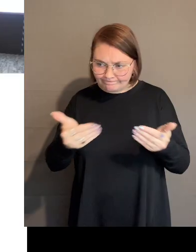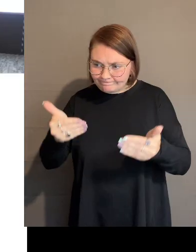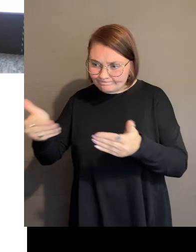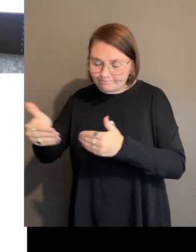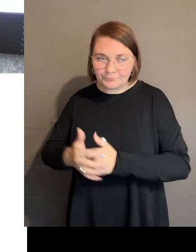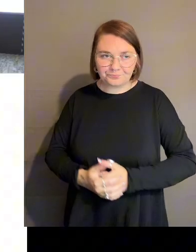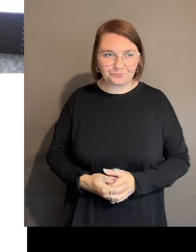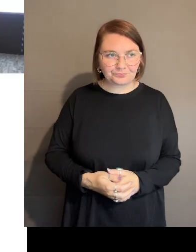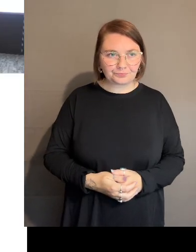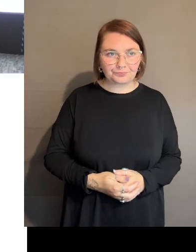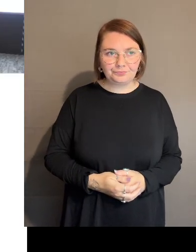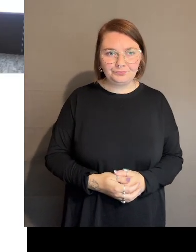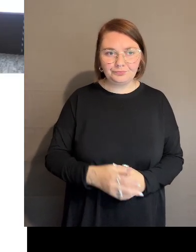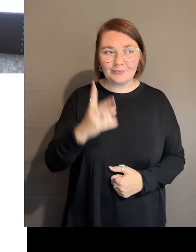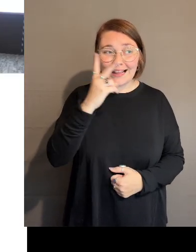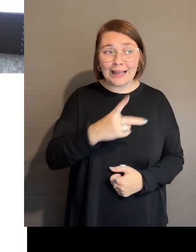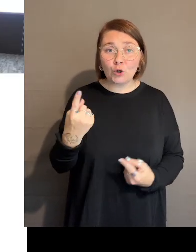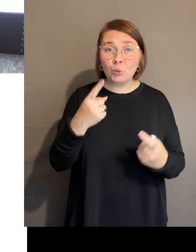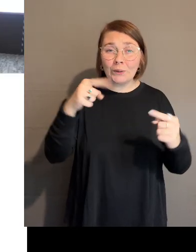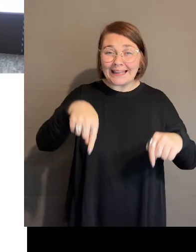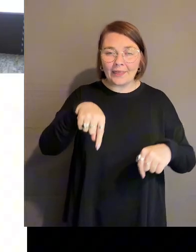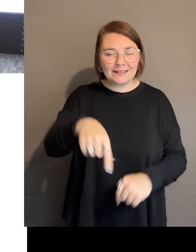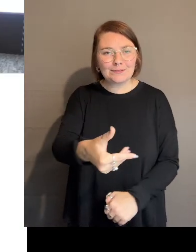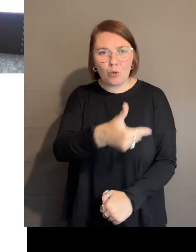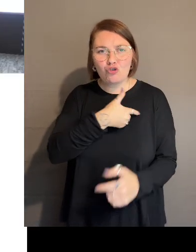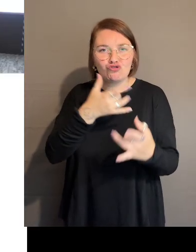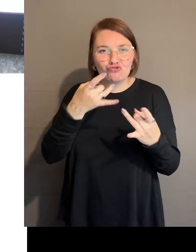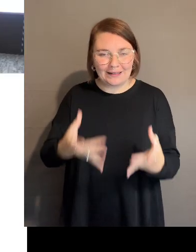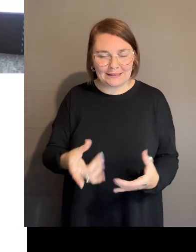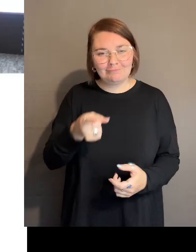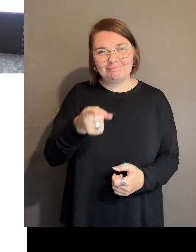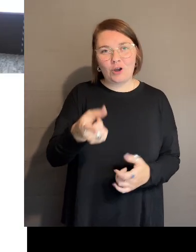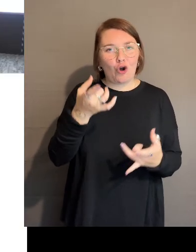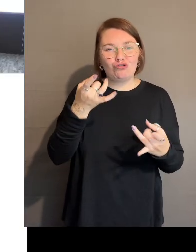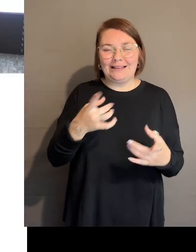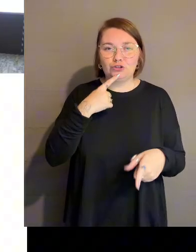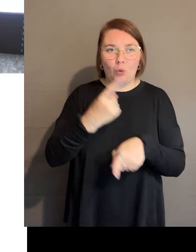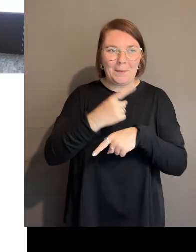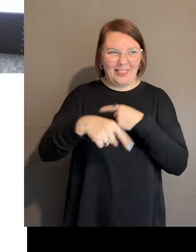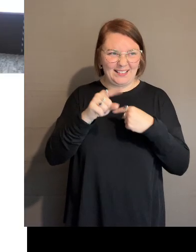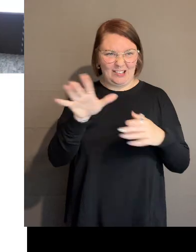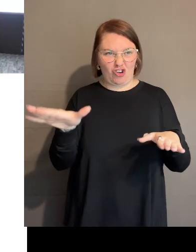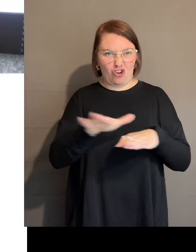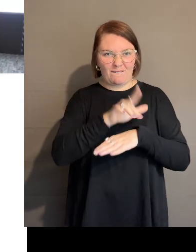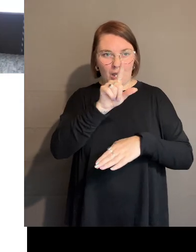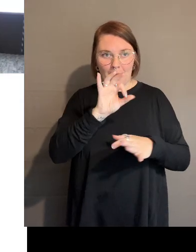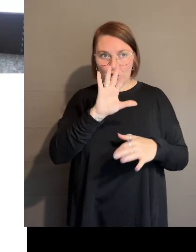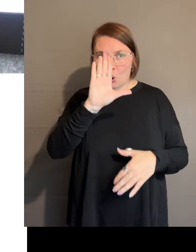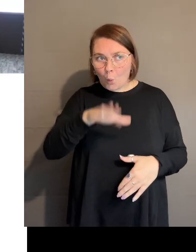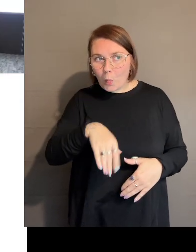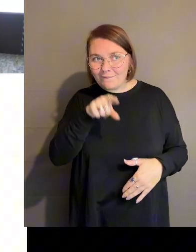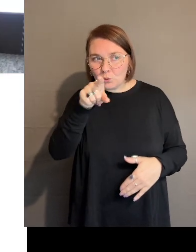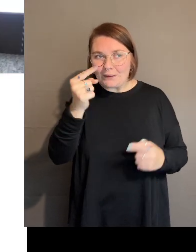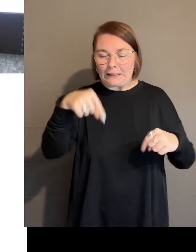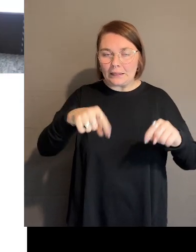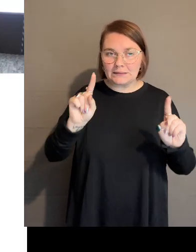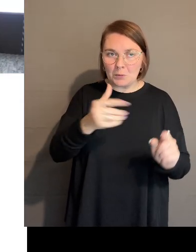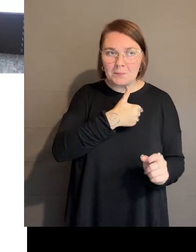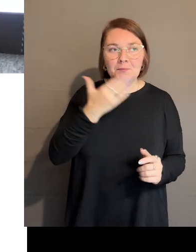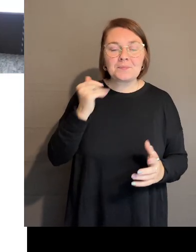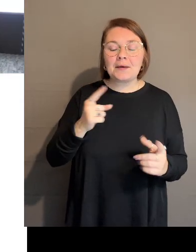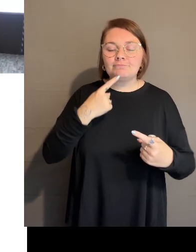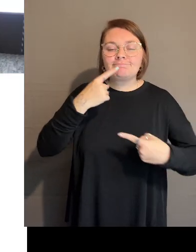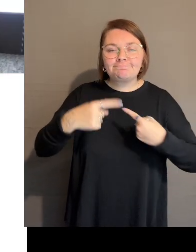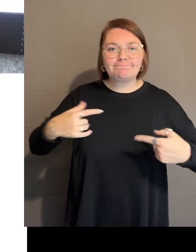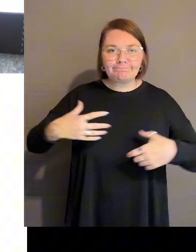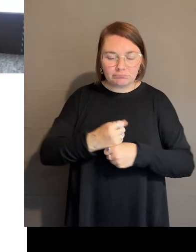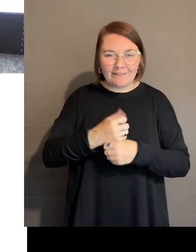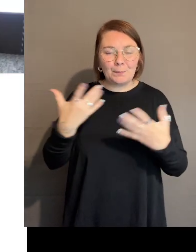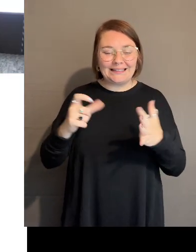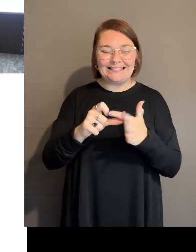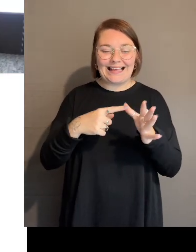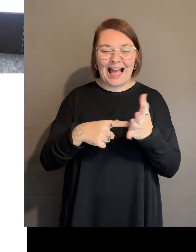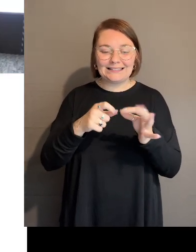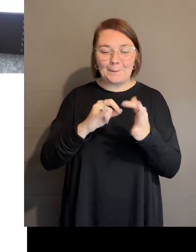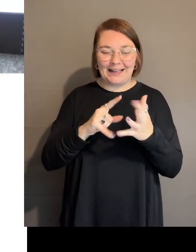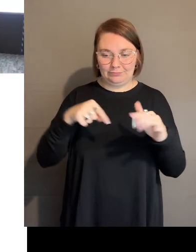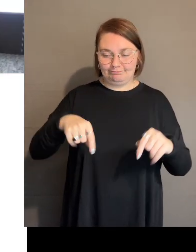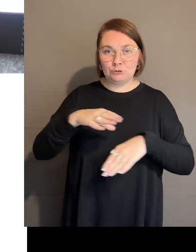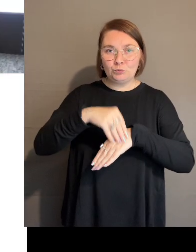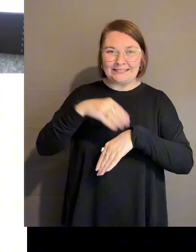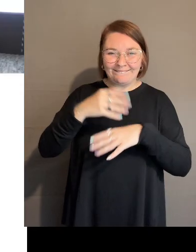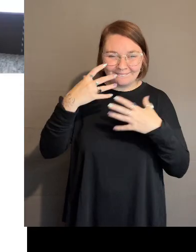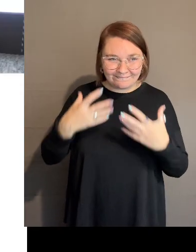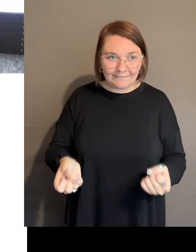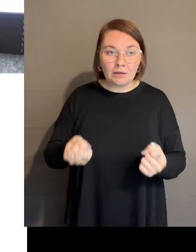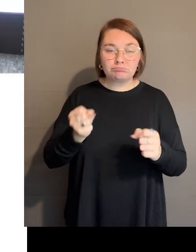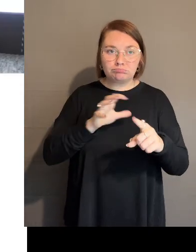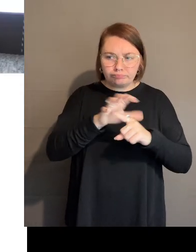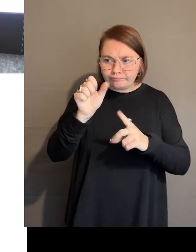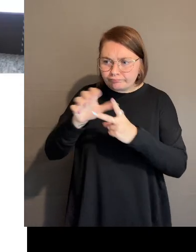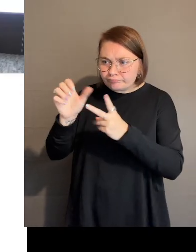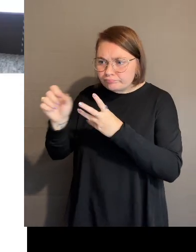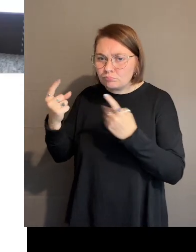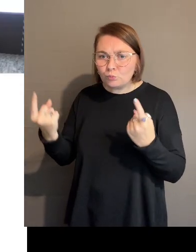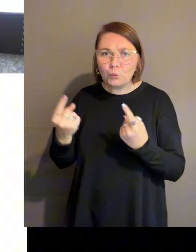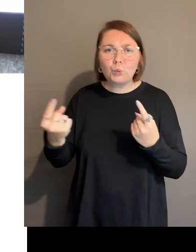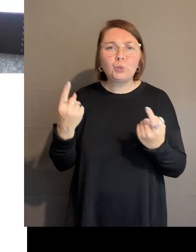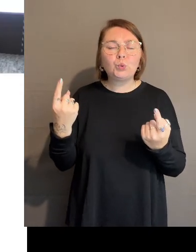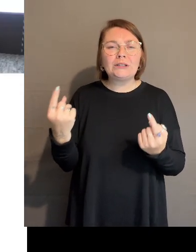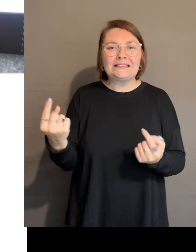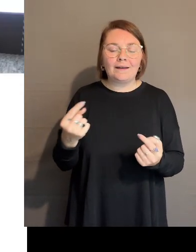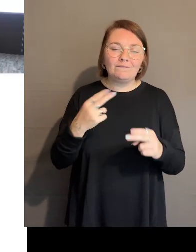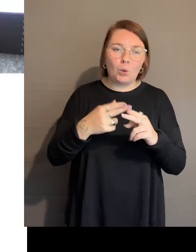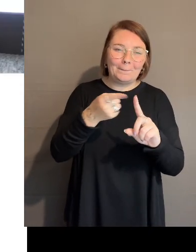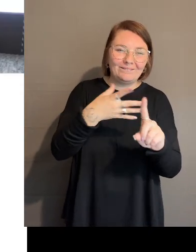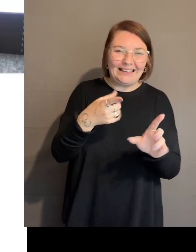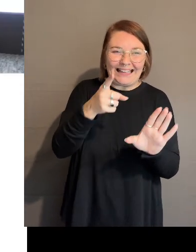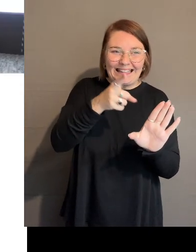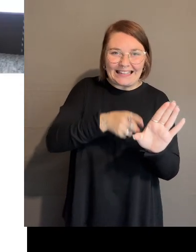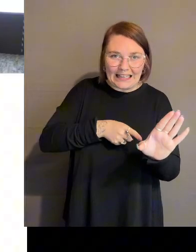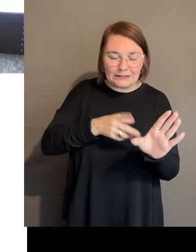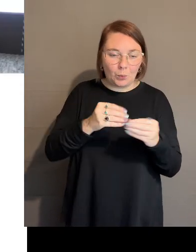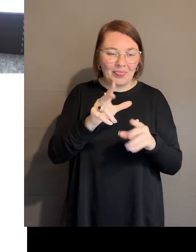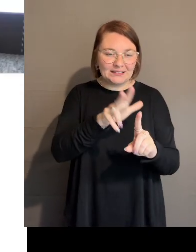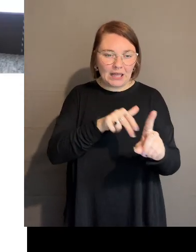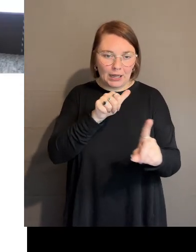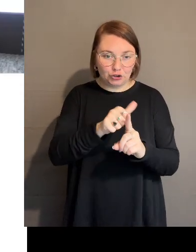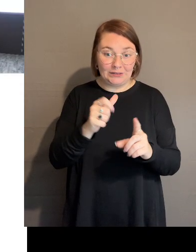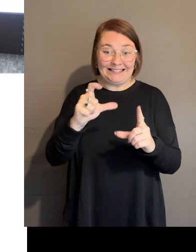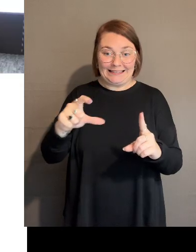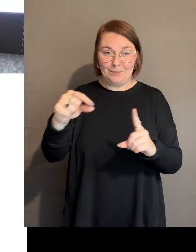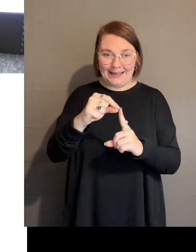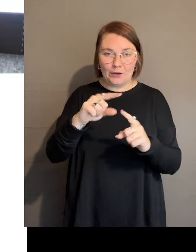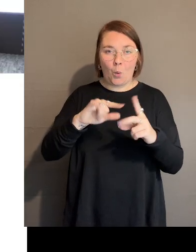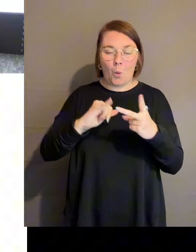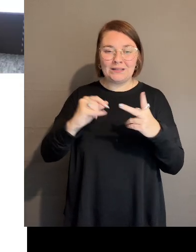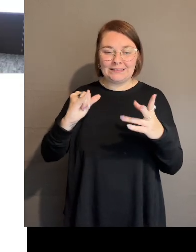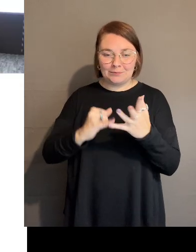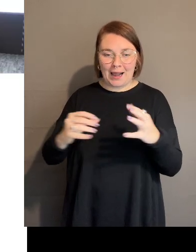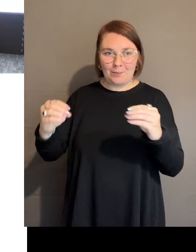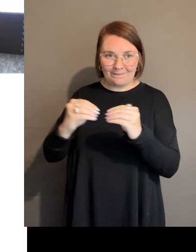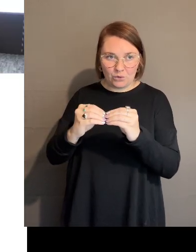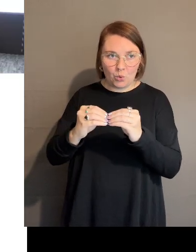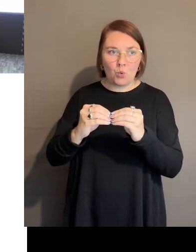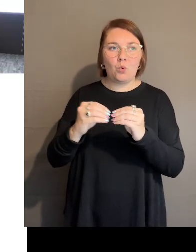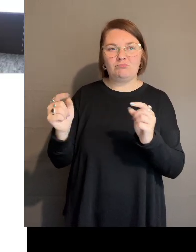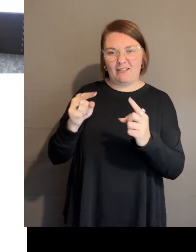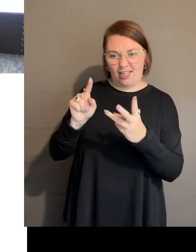So, again, those of you who were here this morning, Johan kind of talked about this, but not all of you are. So, basically, we have this big database in Sweden where we have identified all the individuals for certain years with a diagnosis of cerebral palsy or spina bifida, or myelomeningocele.